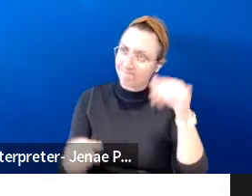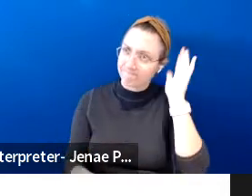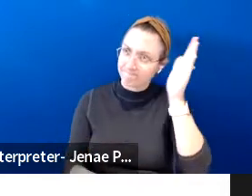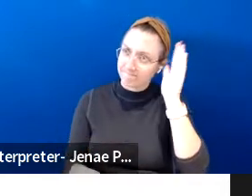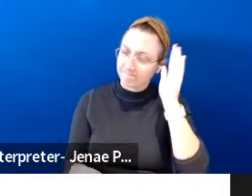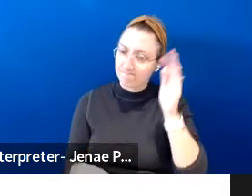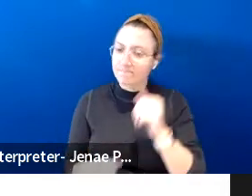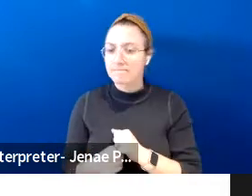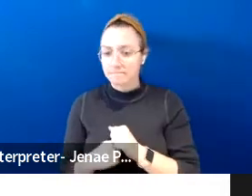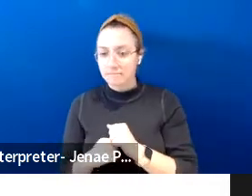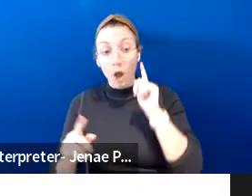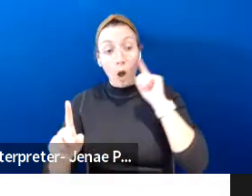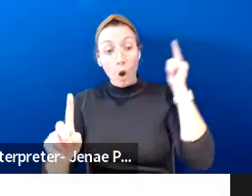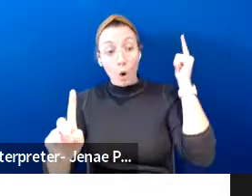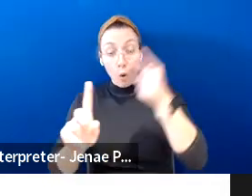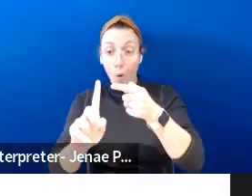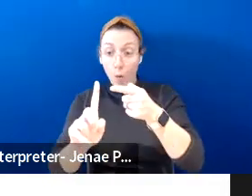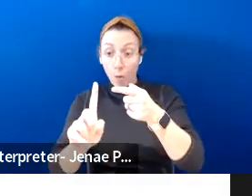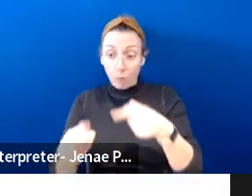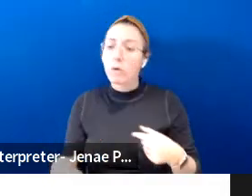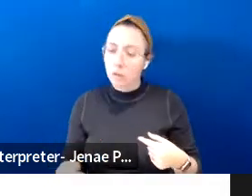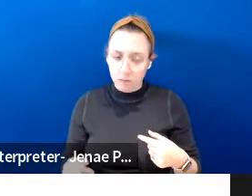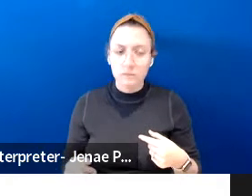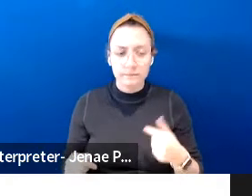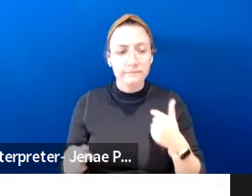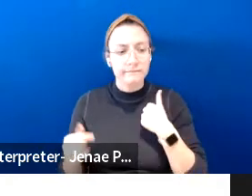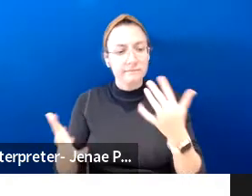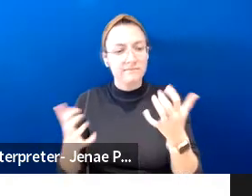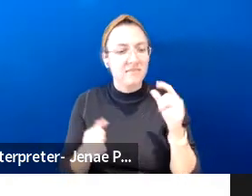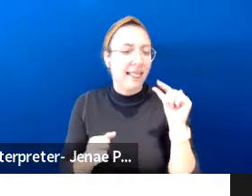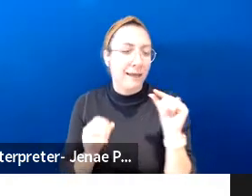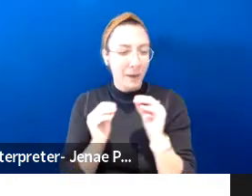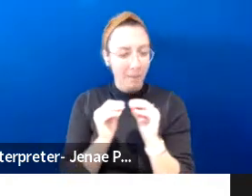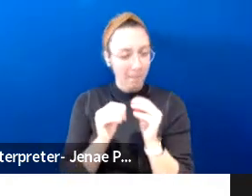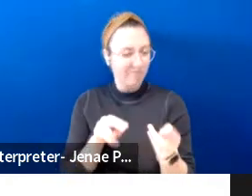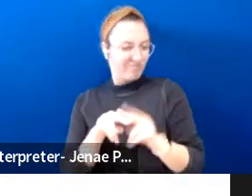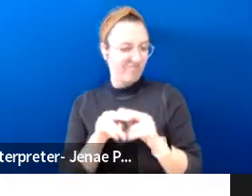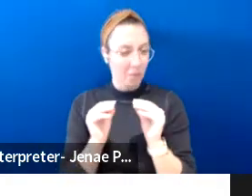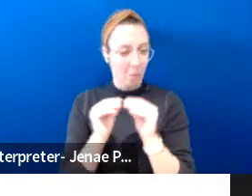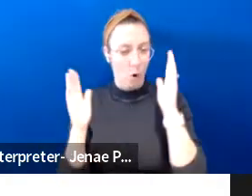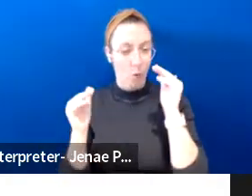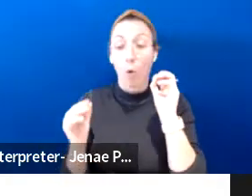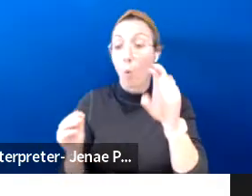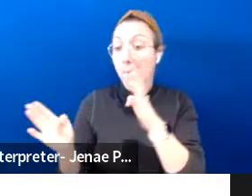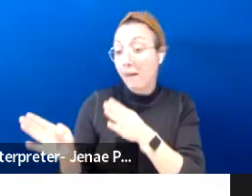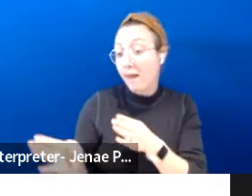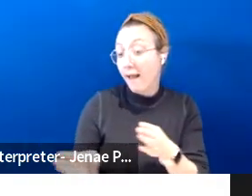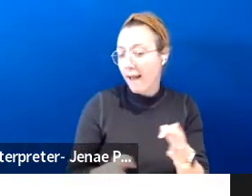So the goal is to be able to be a little bit more hopeful or have a plan for hope moving forward from from this presentation.